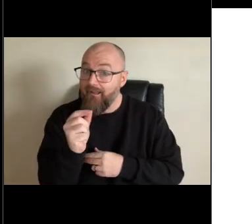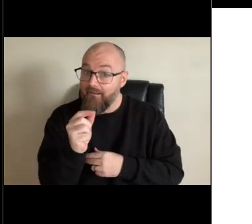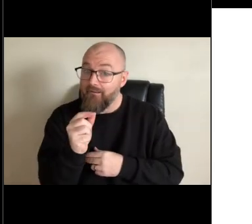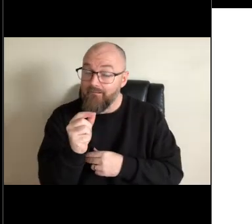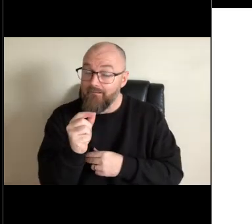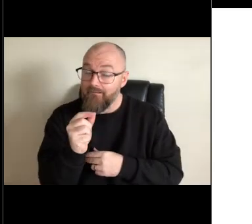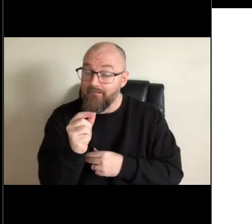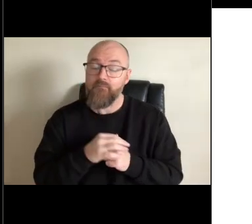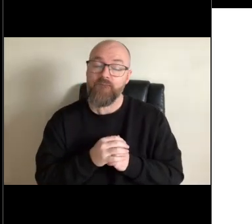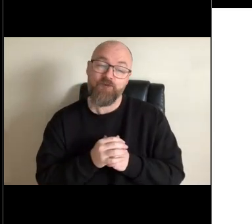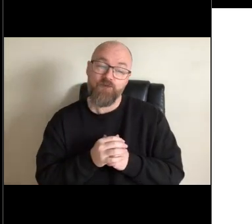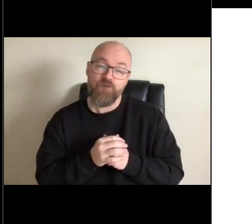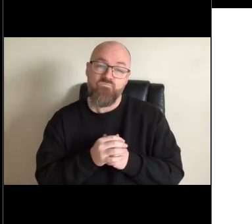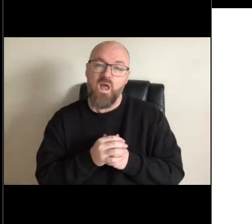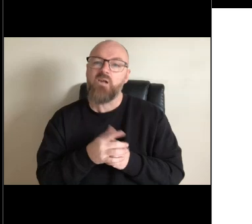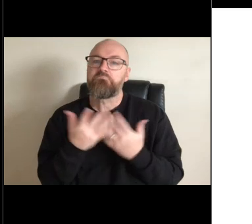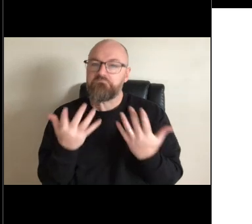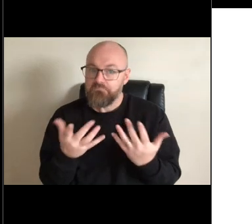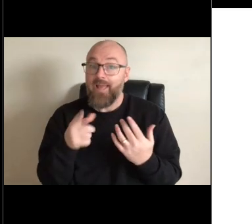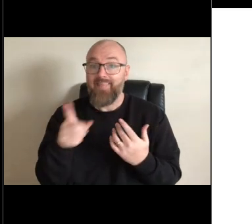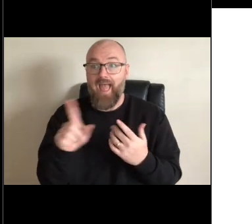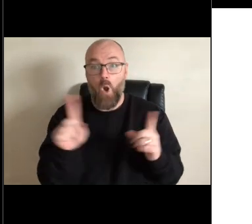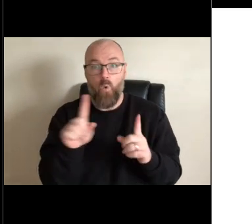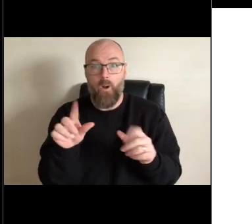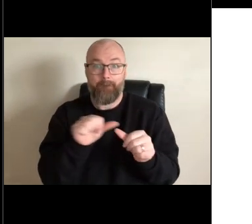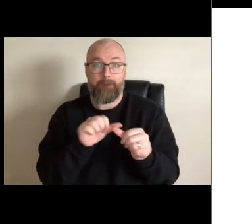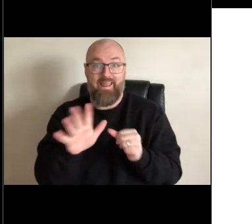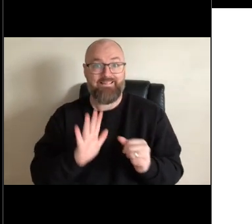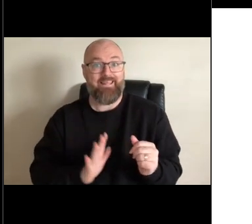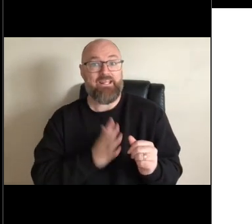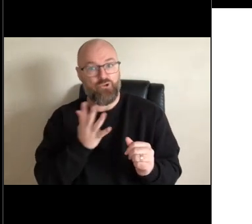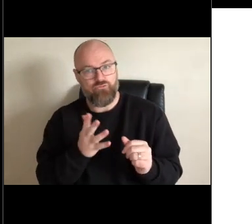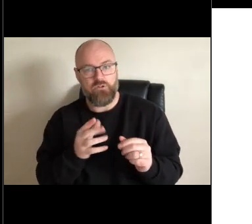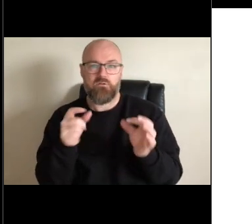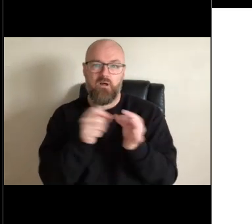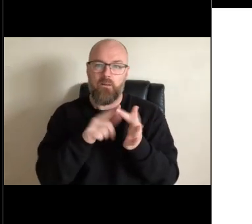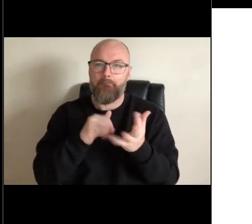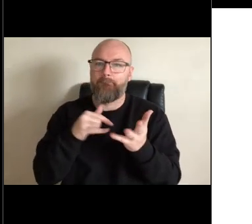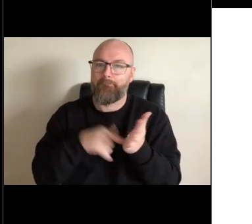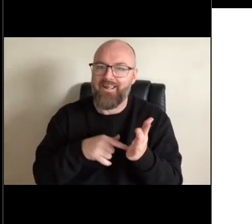um and that is that the best interests of the child or the children are met by ensuring their